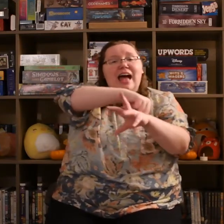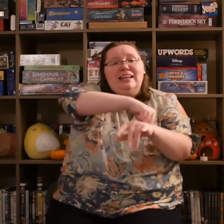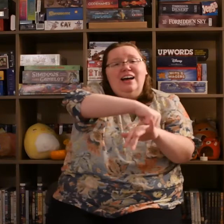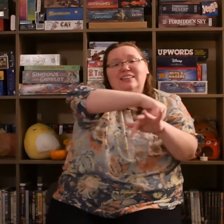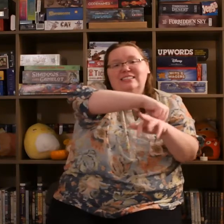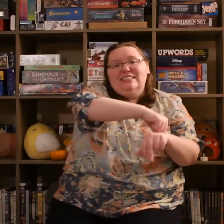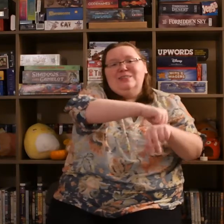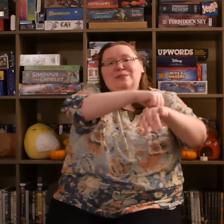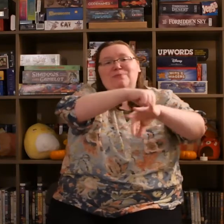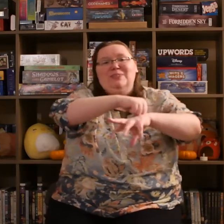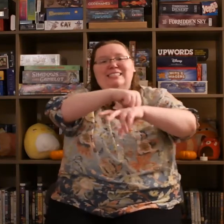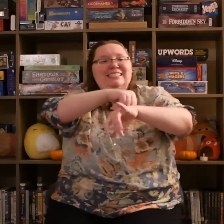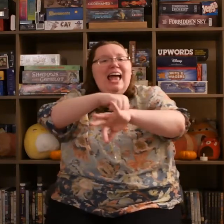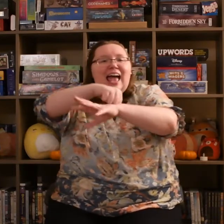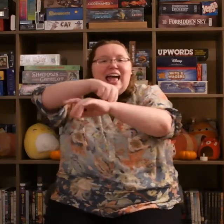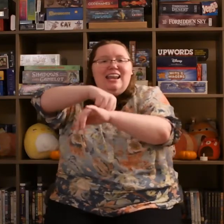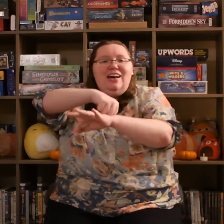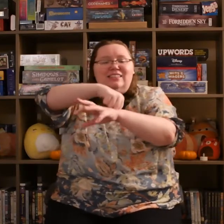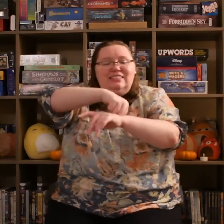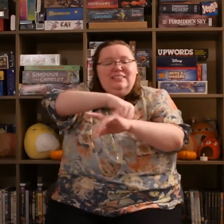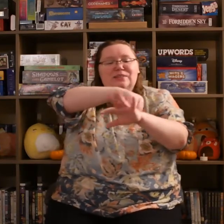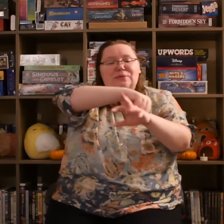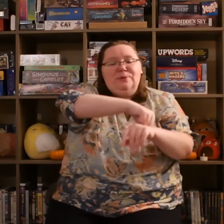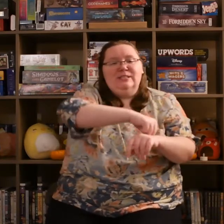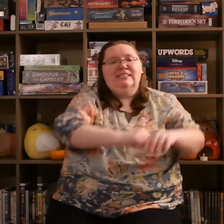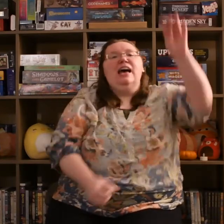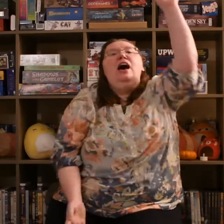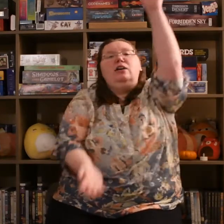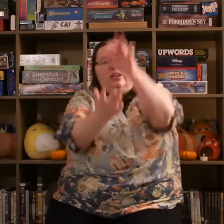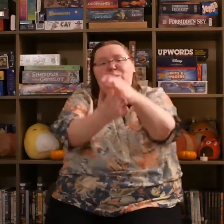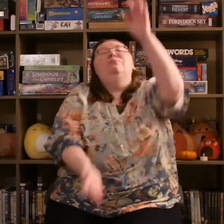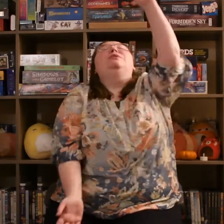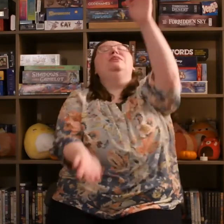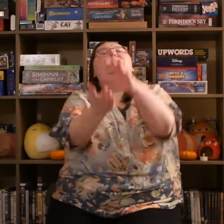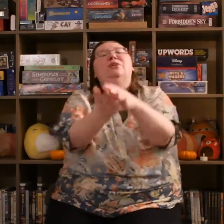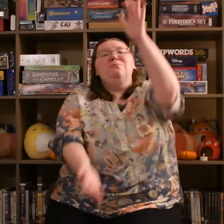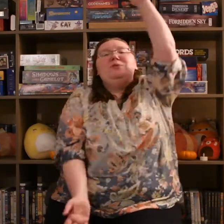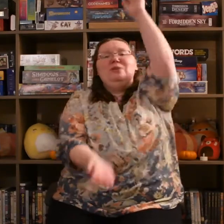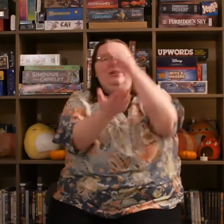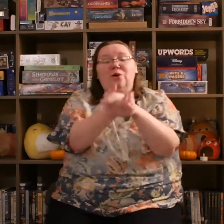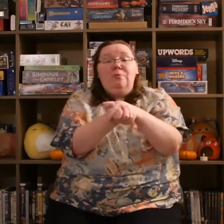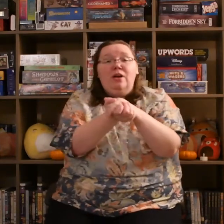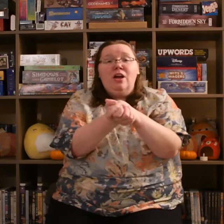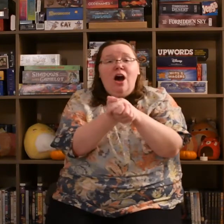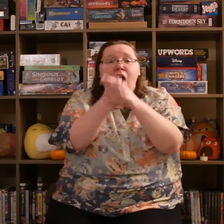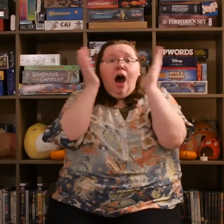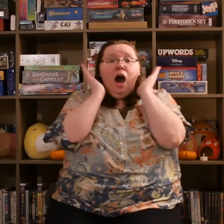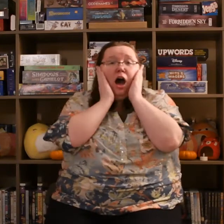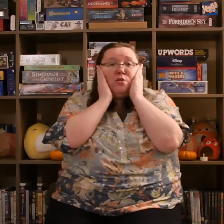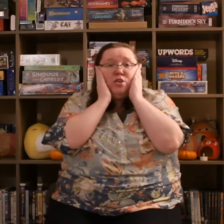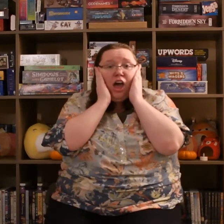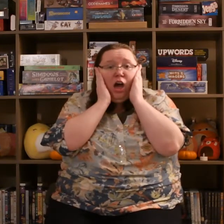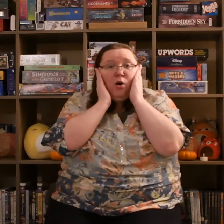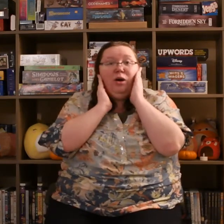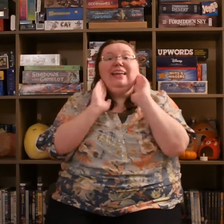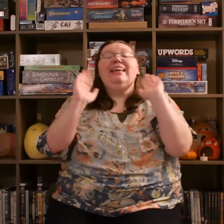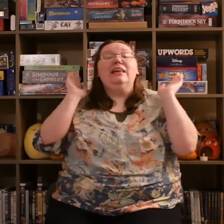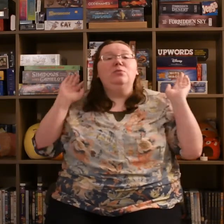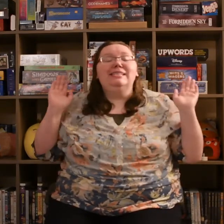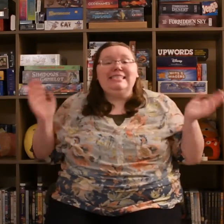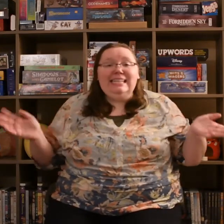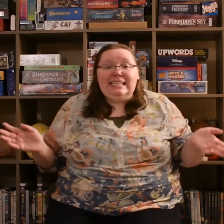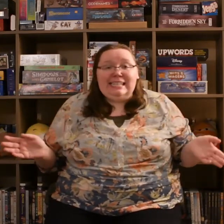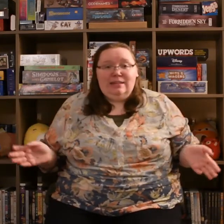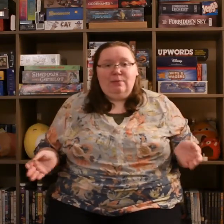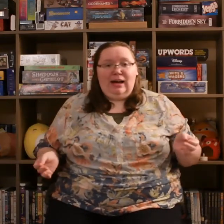An octopus, an octopus, Gulp, gulp, gulp. Oh no! It was eaten by...